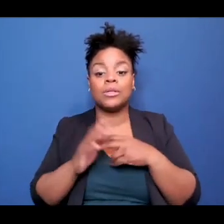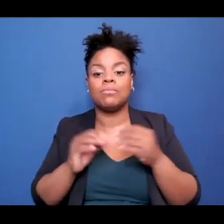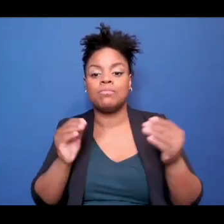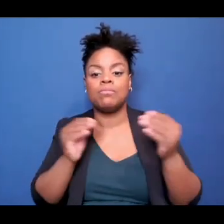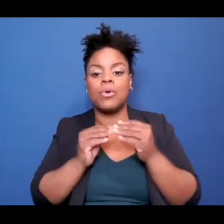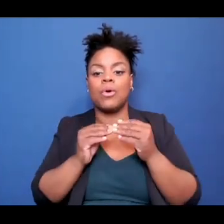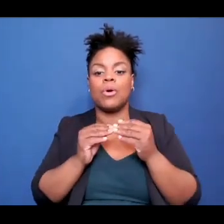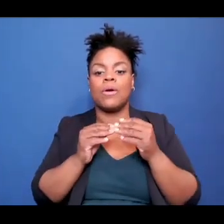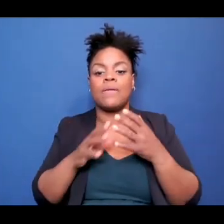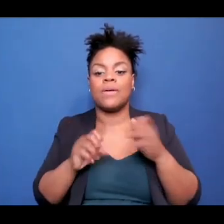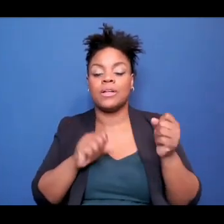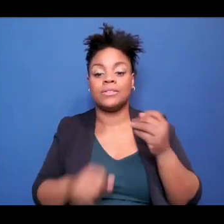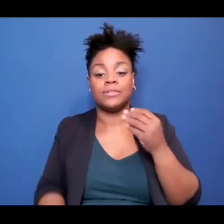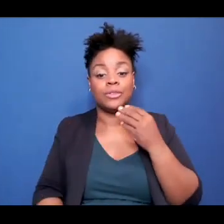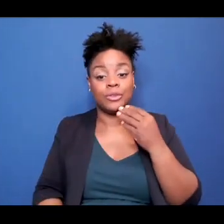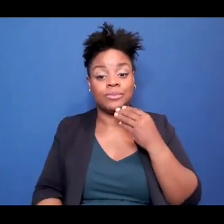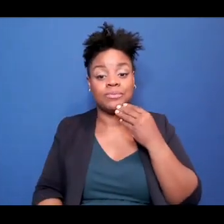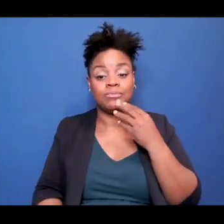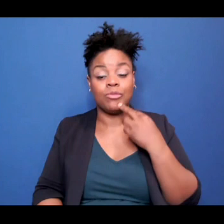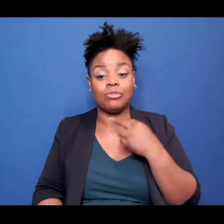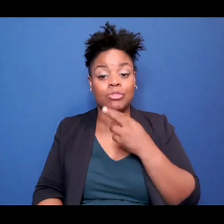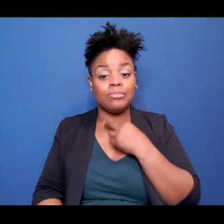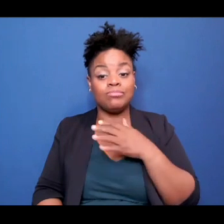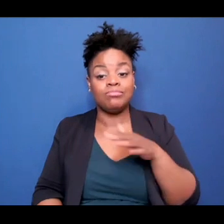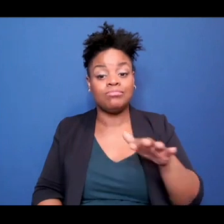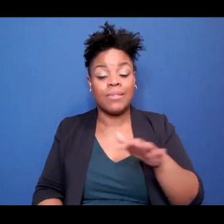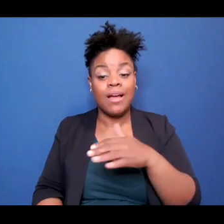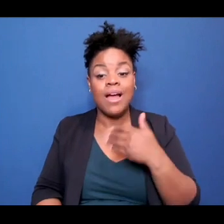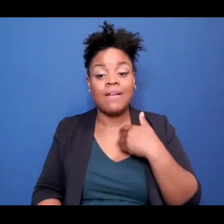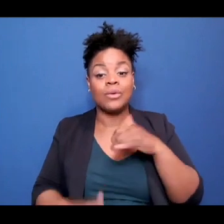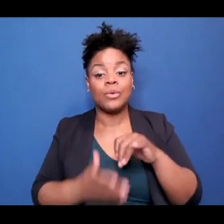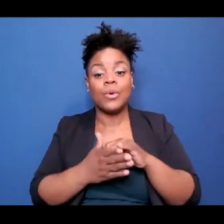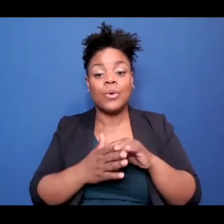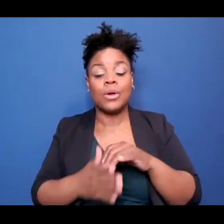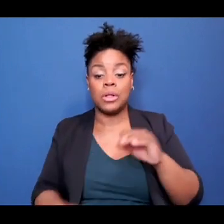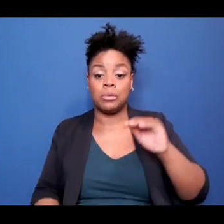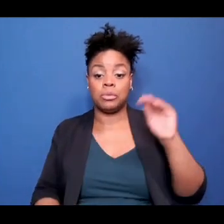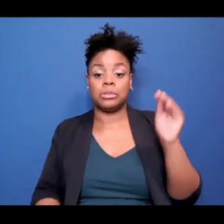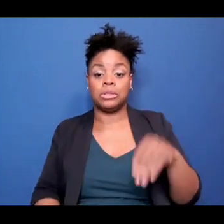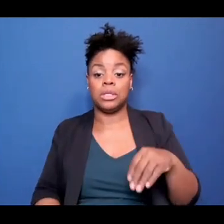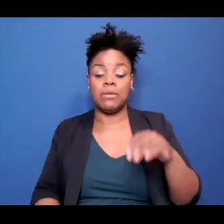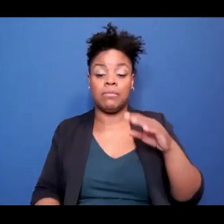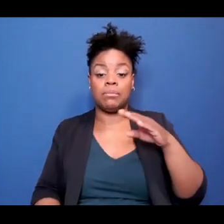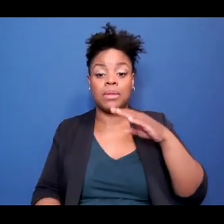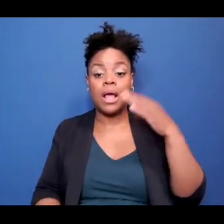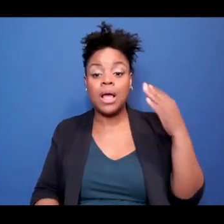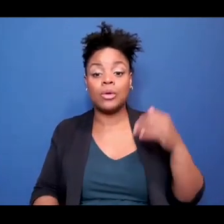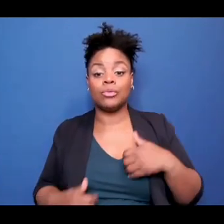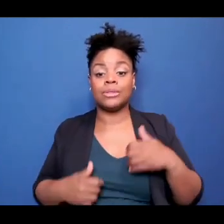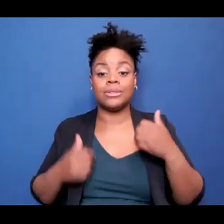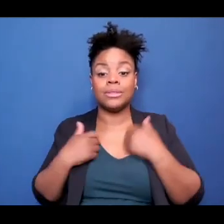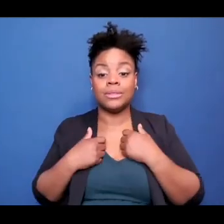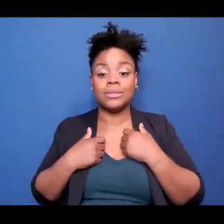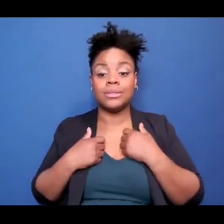EXPOSURE TO FAST FOOD IS HIGHEST AND WE SHOWED THAT THE PERCENTAGE OF BLACK RESIDENTS